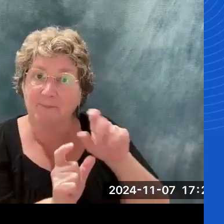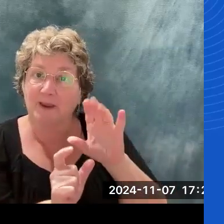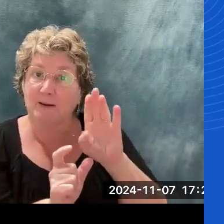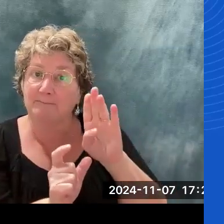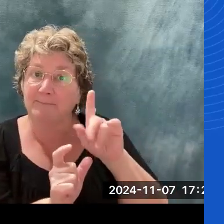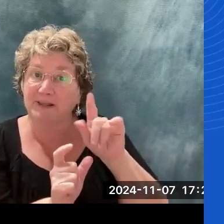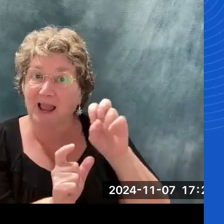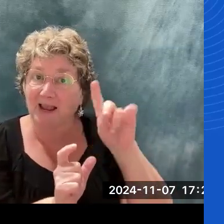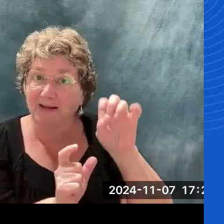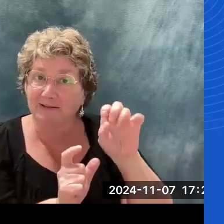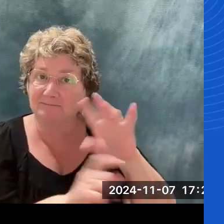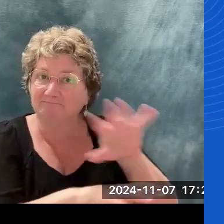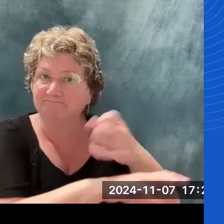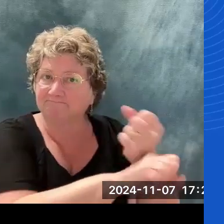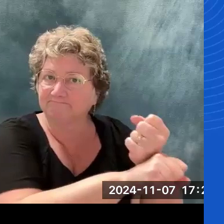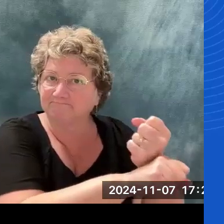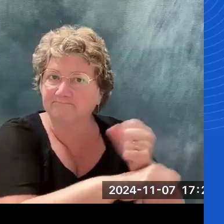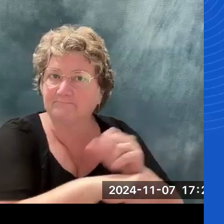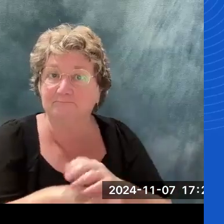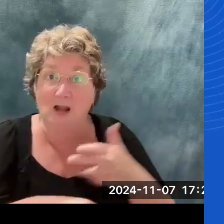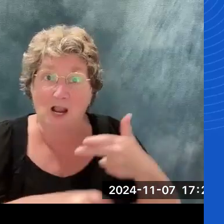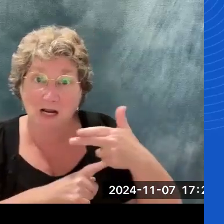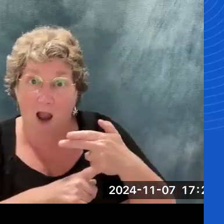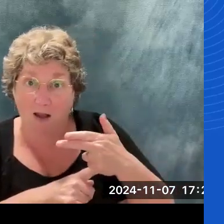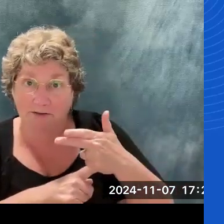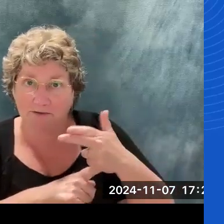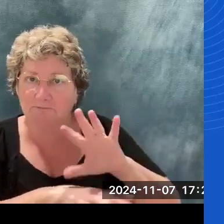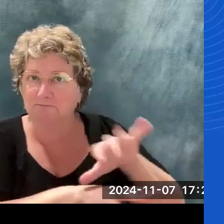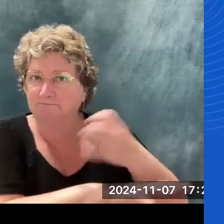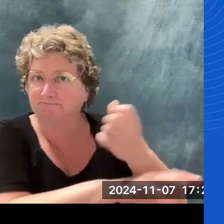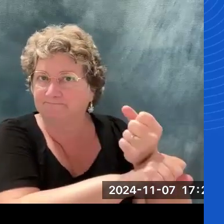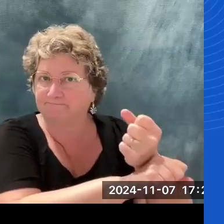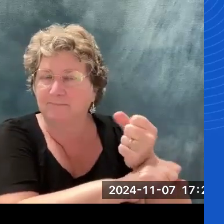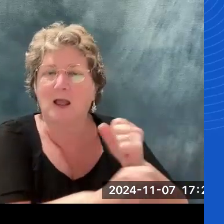that that access to the means that they could harm themselves is now removed.